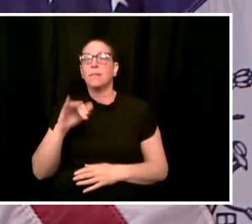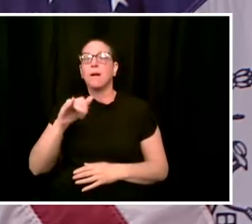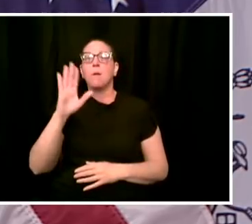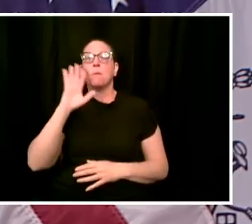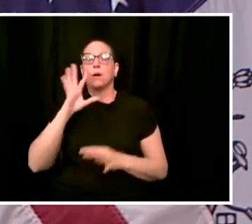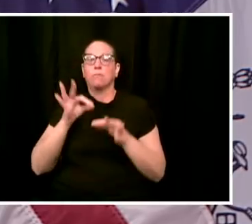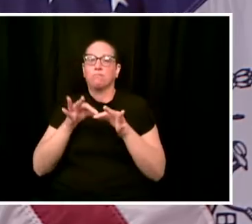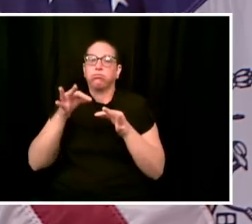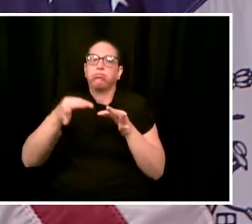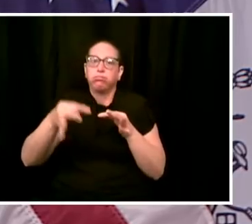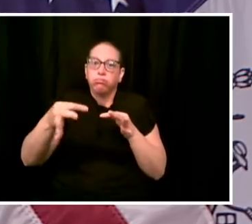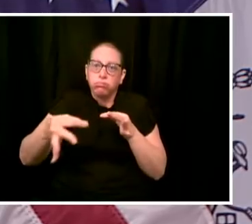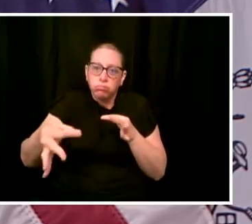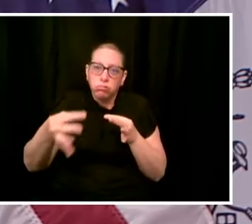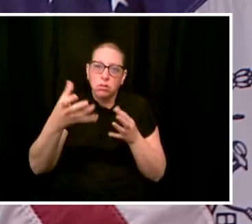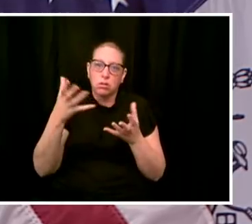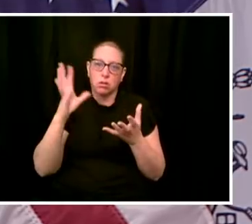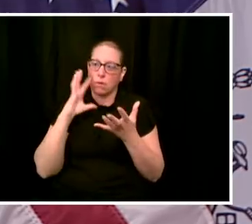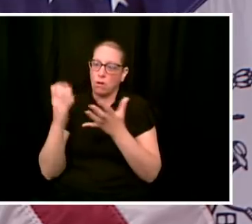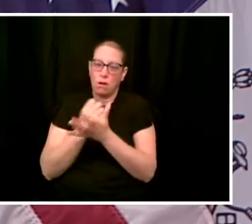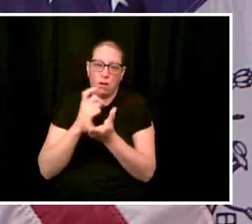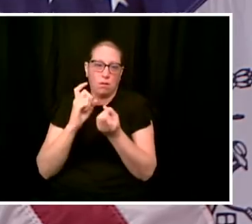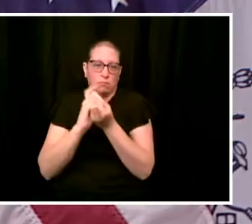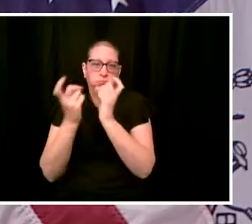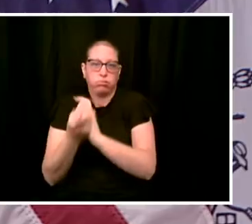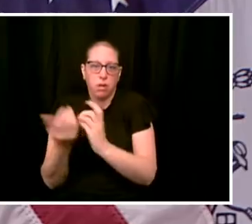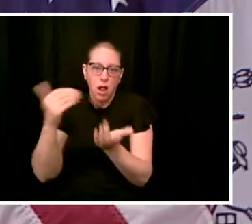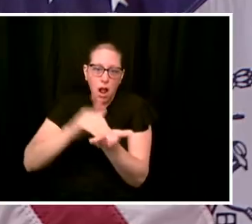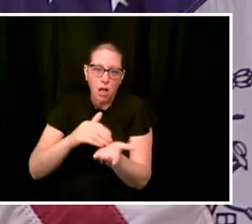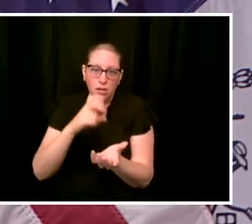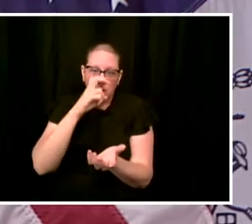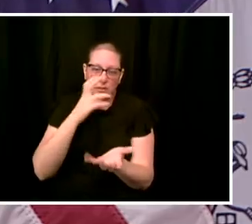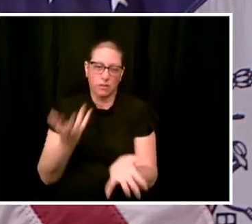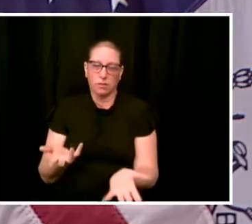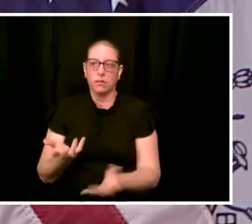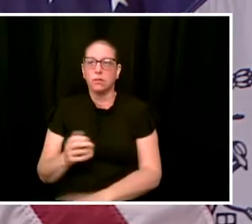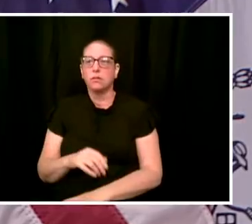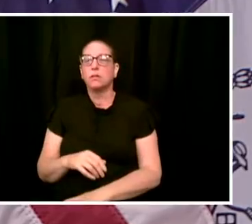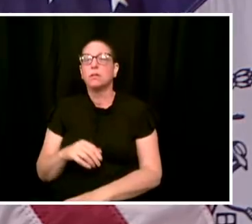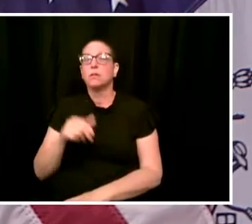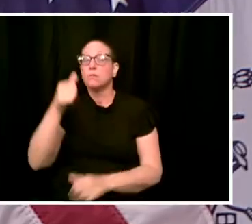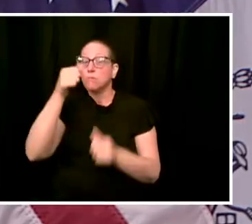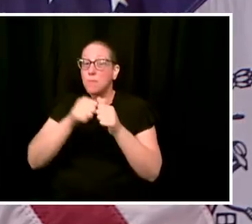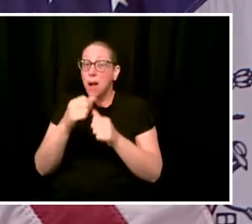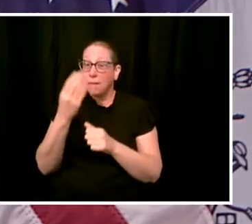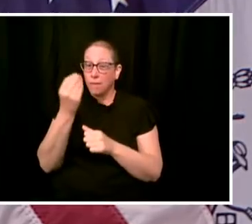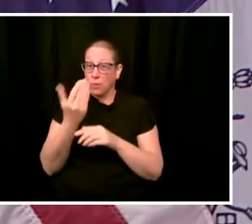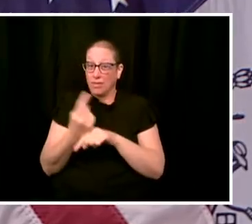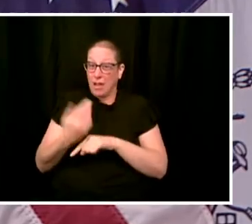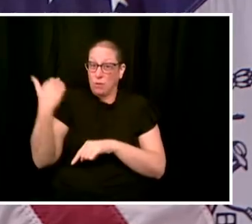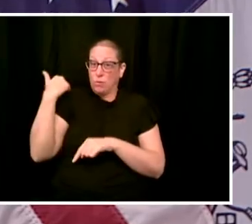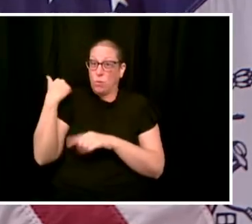BOOMEARNG. IF IT DATA CHANGES IT DELAYS WHEN WE CAN LOSOEN